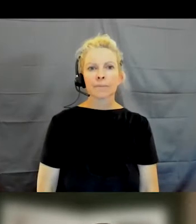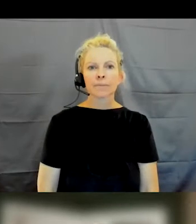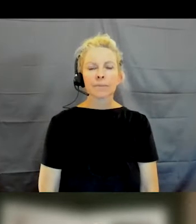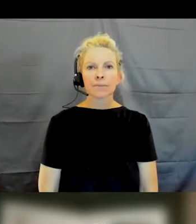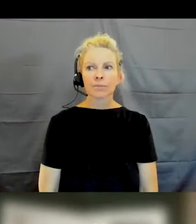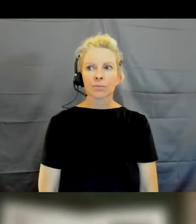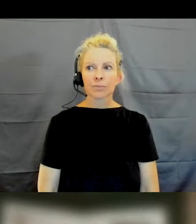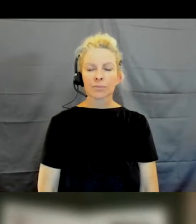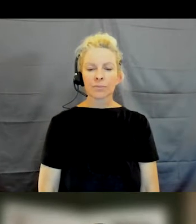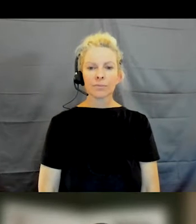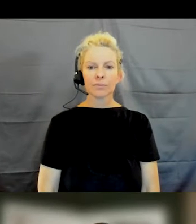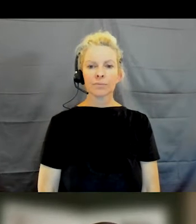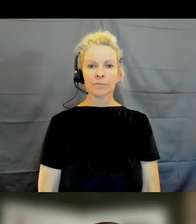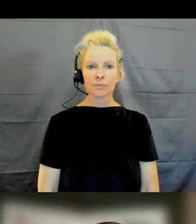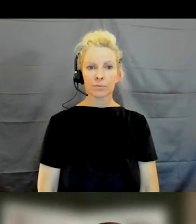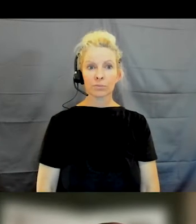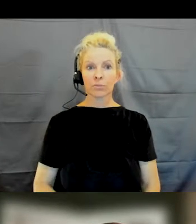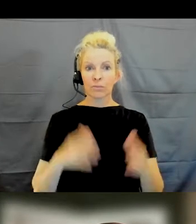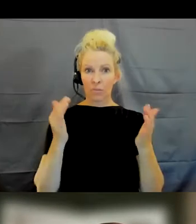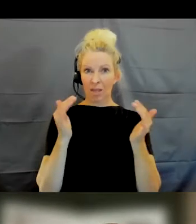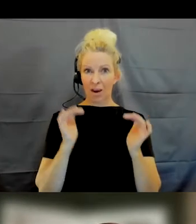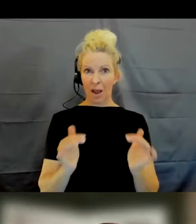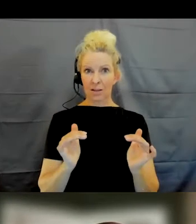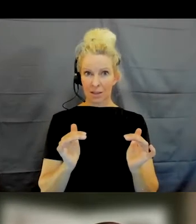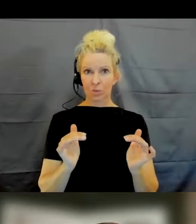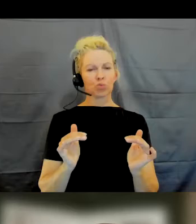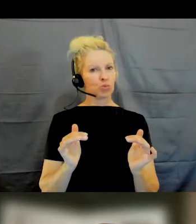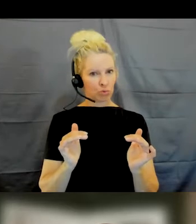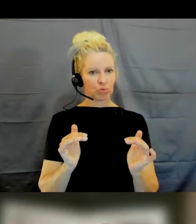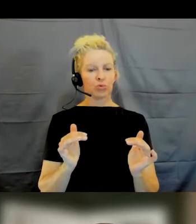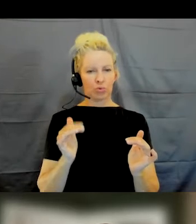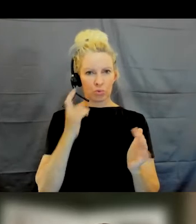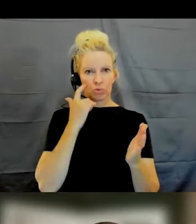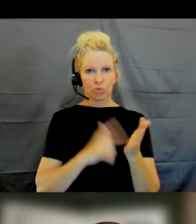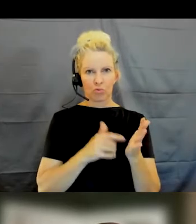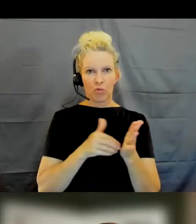still, one of the most troublesome spots in any site that has a form in it is properly-associated